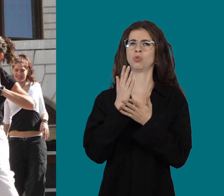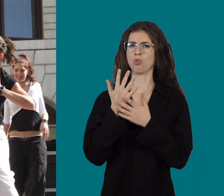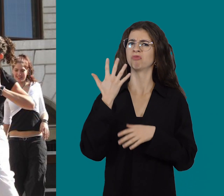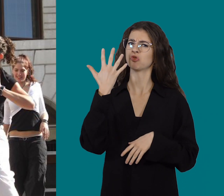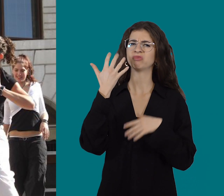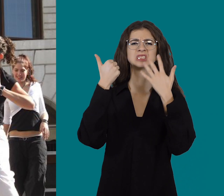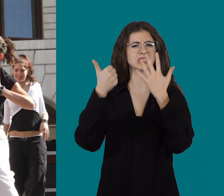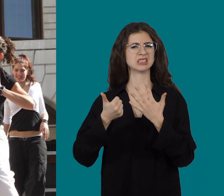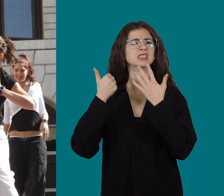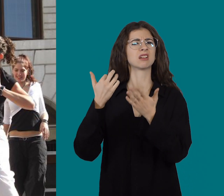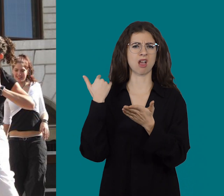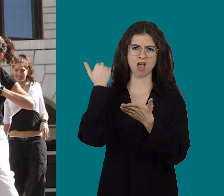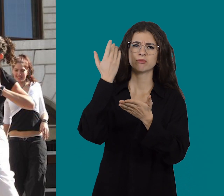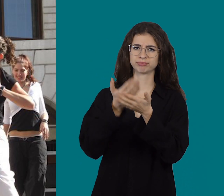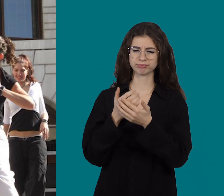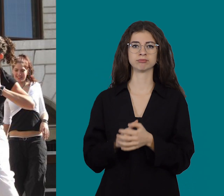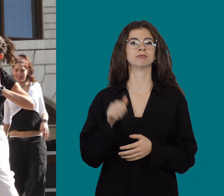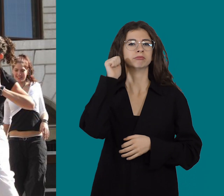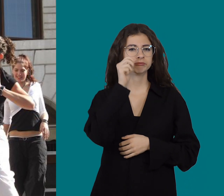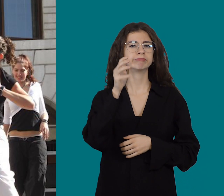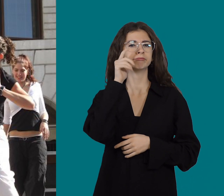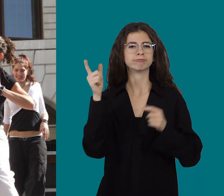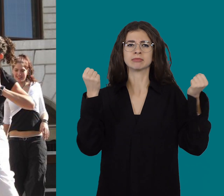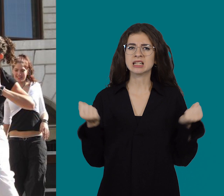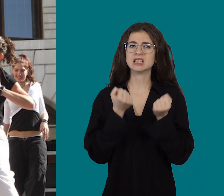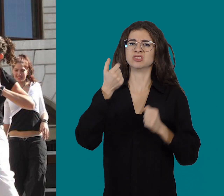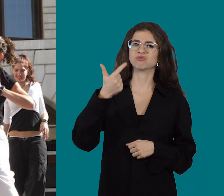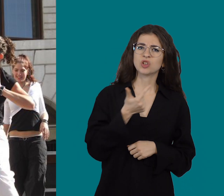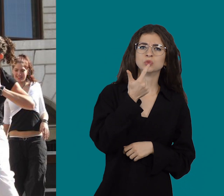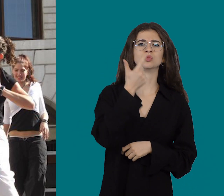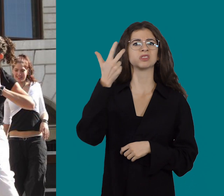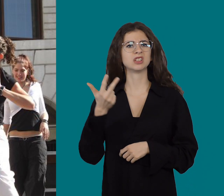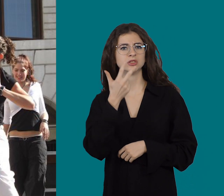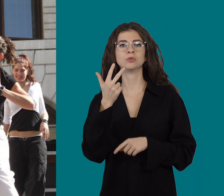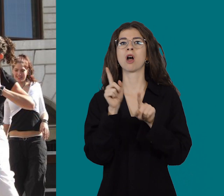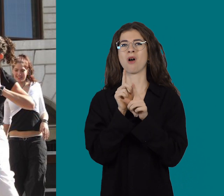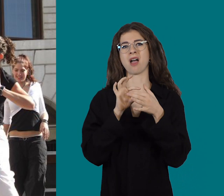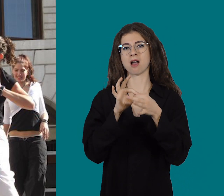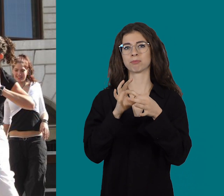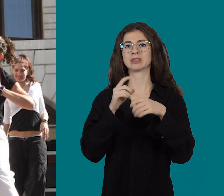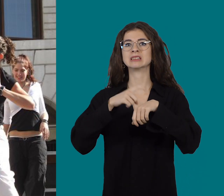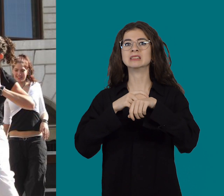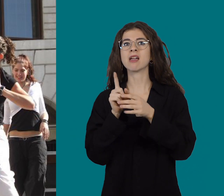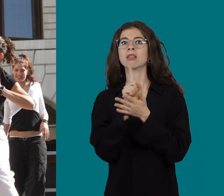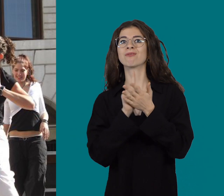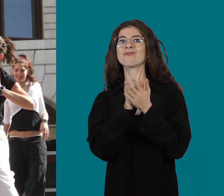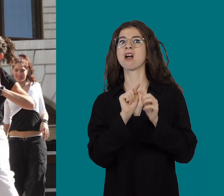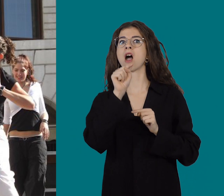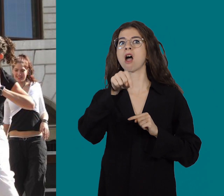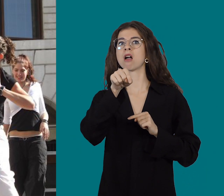and she has been doing it for about 5 or 6 years. Every day she trains for 2 or 3 hours. but it also depends on the time